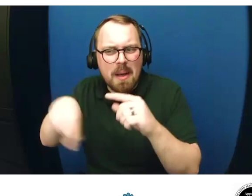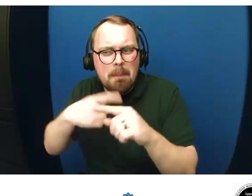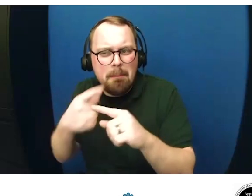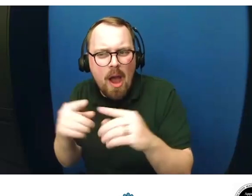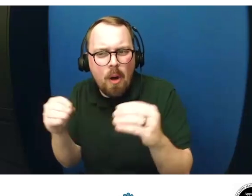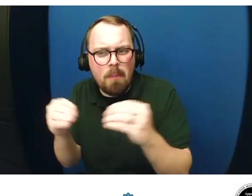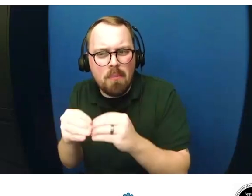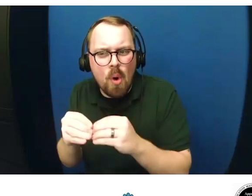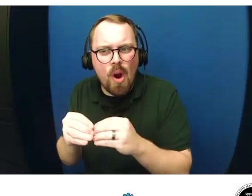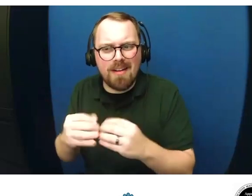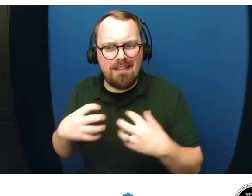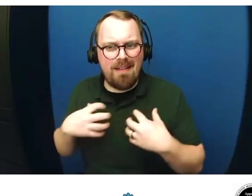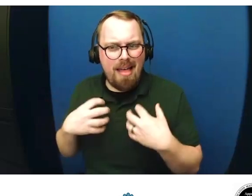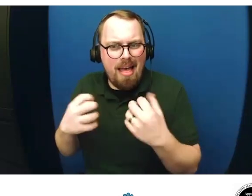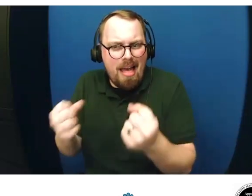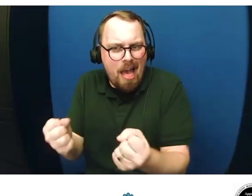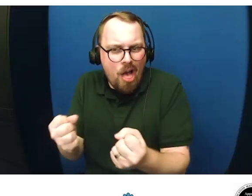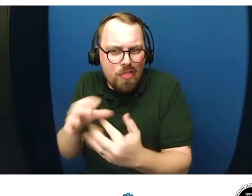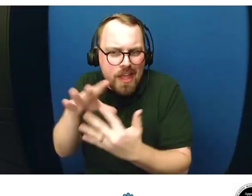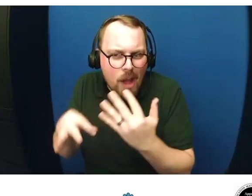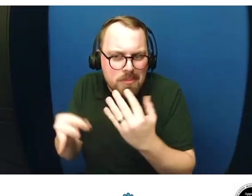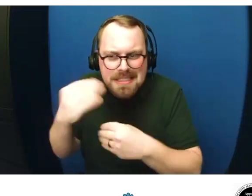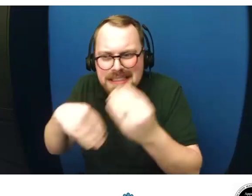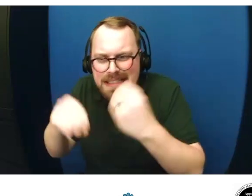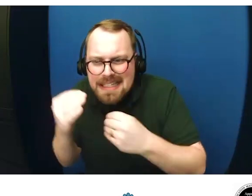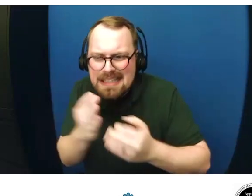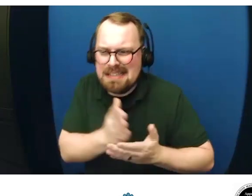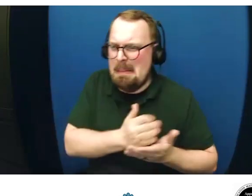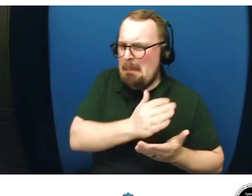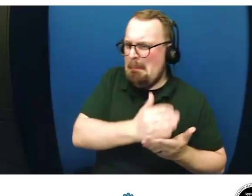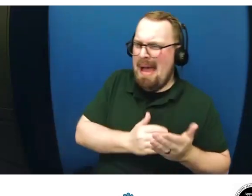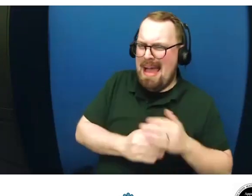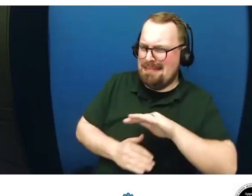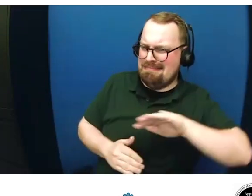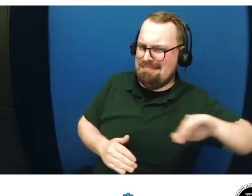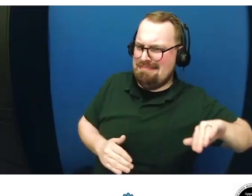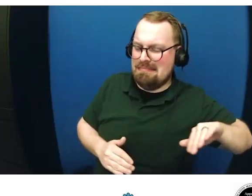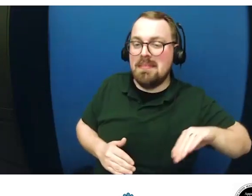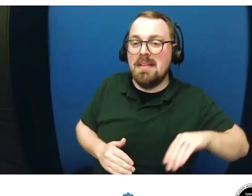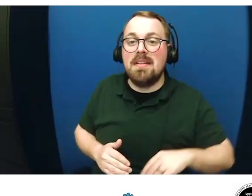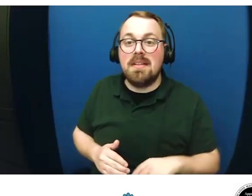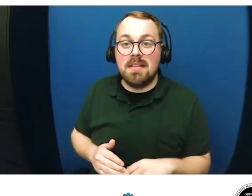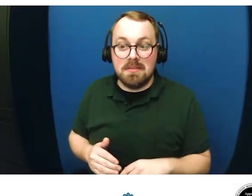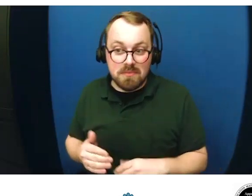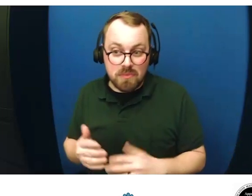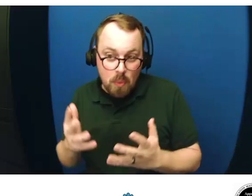a more nutritious option for breakfast. They have... Let me... Can I...? Do you want..? Would you